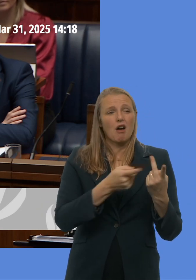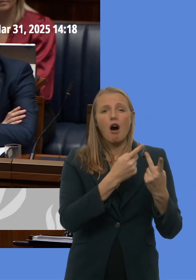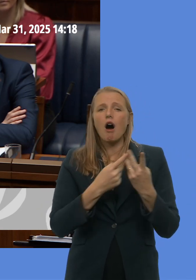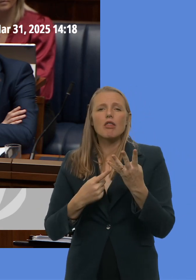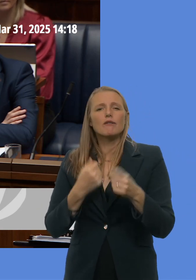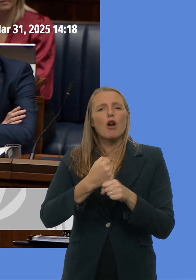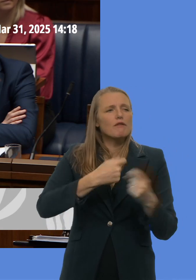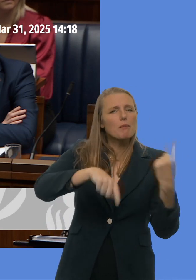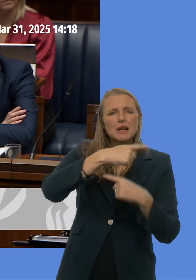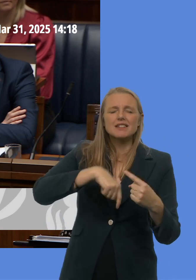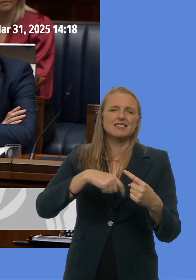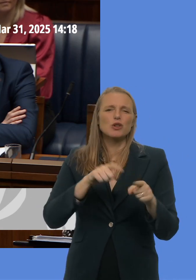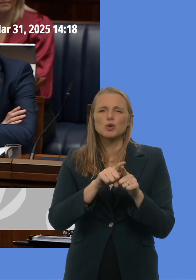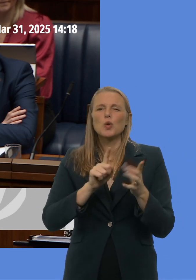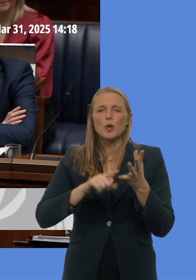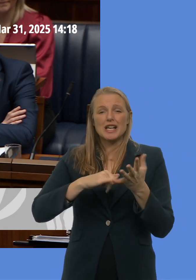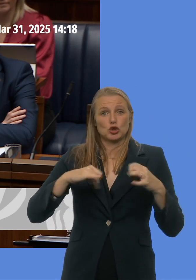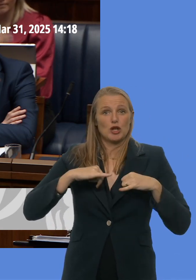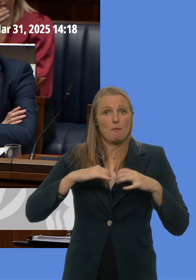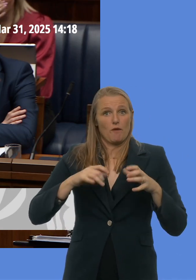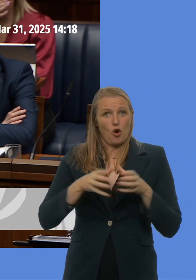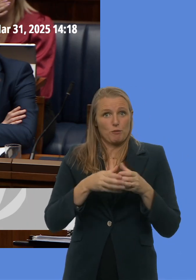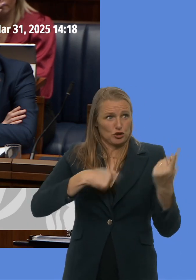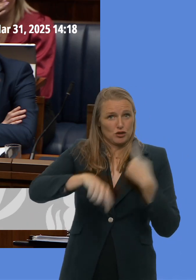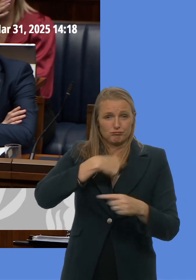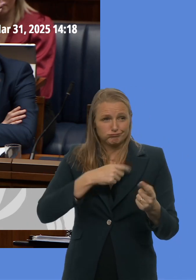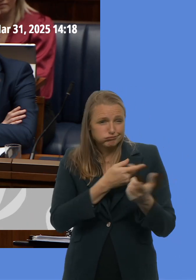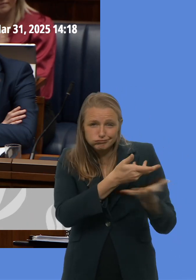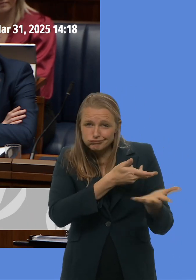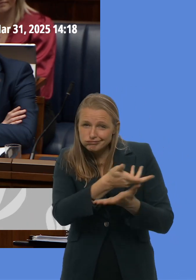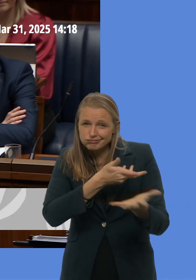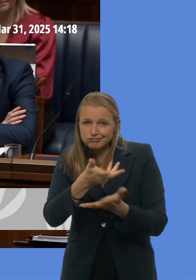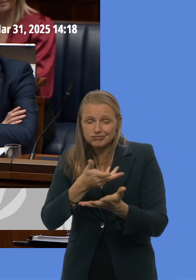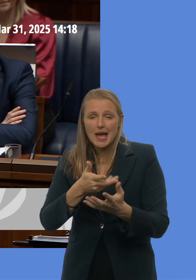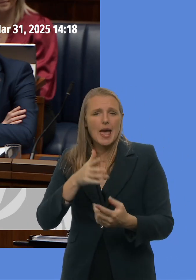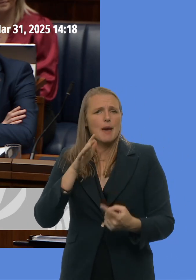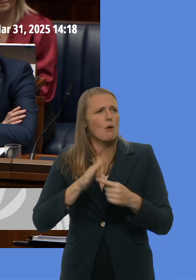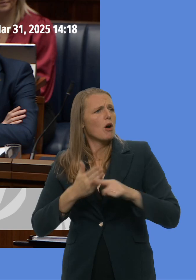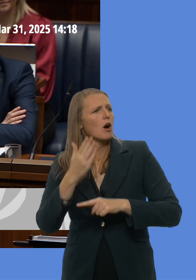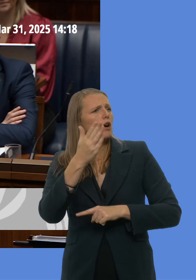as the US Chamber of Commerce. Promoting Northern Ireland in the US has a number of benefits in the short term and